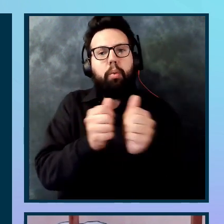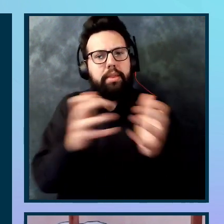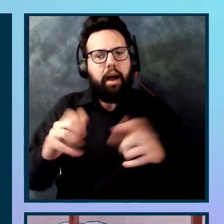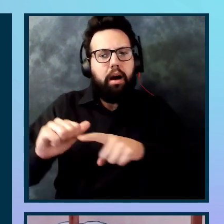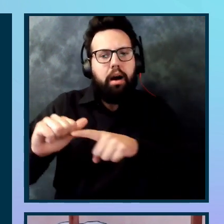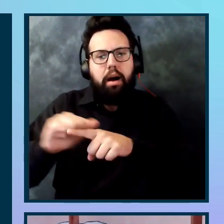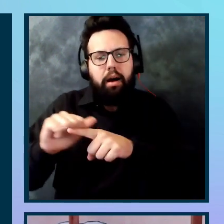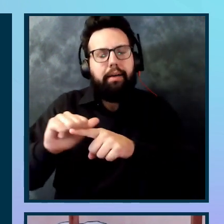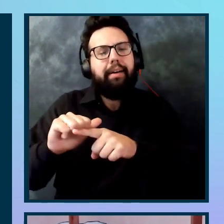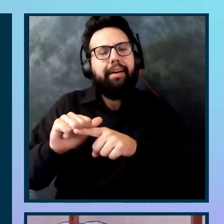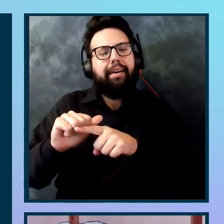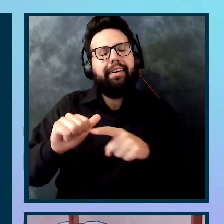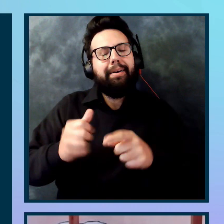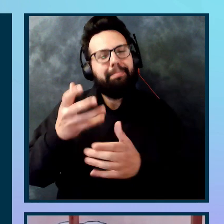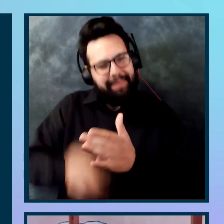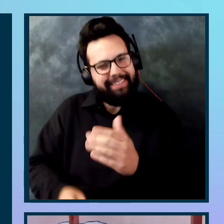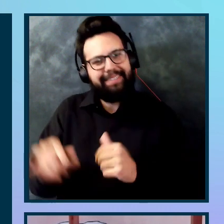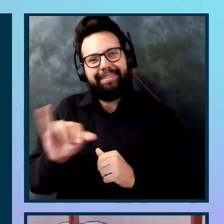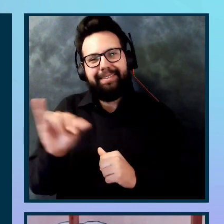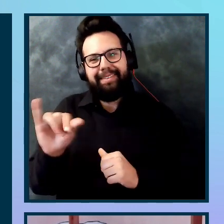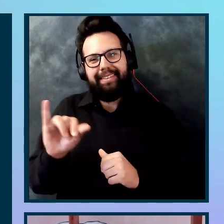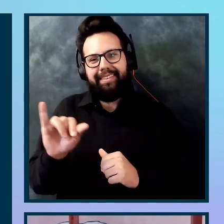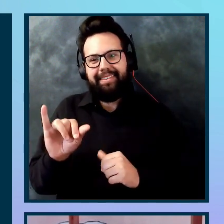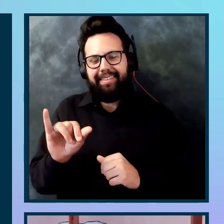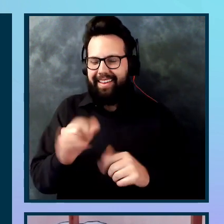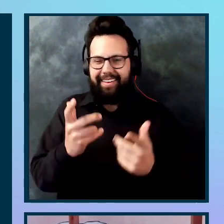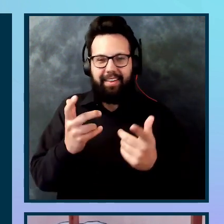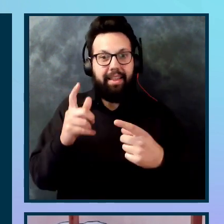And it's gonna be hard to retain what you learned if you don't practice it,